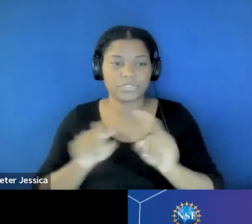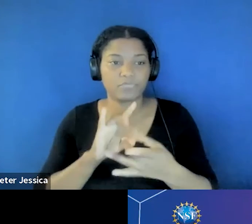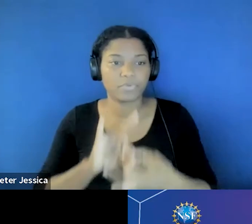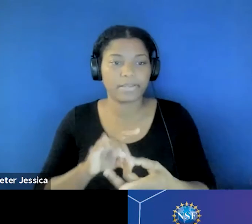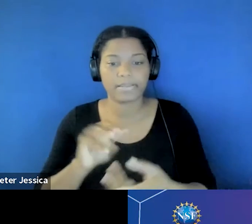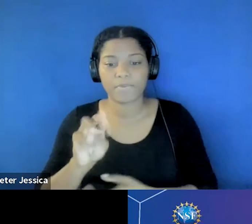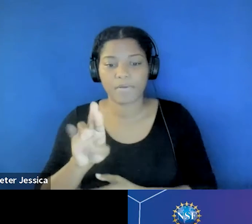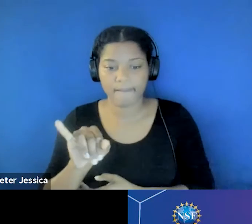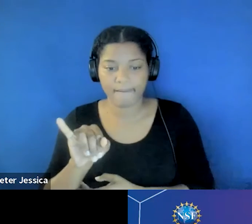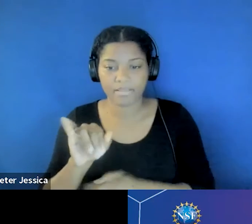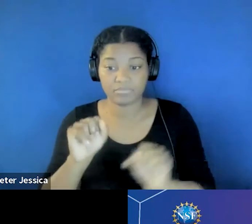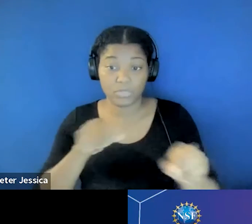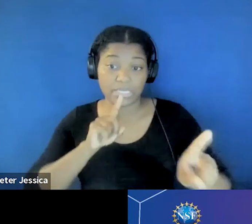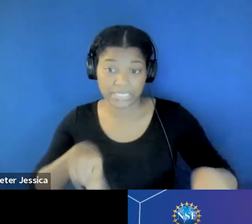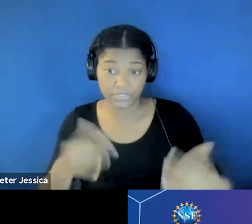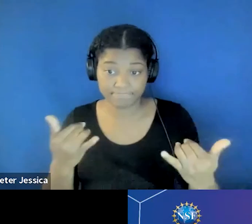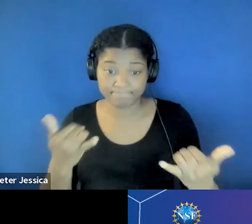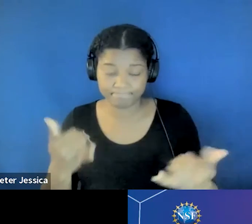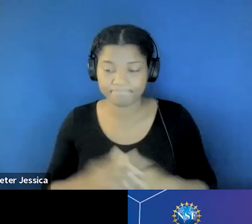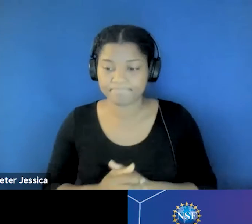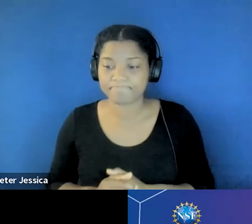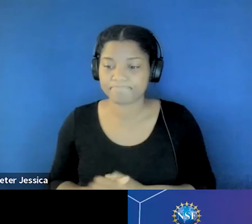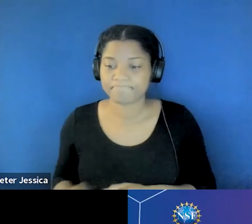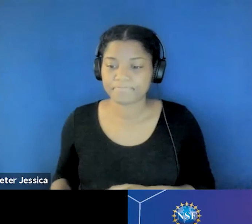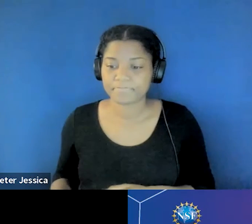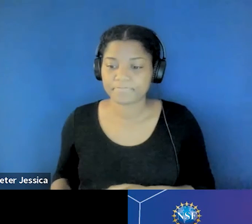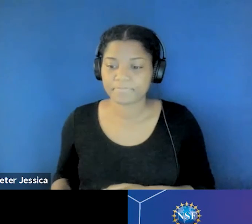that we can perhaps focus on in these final few minutes. So,